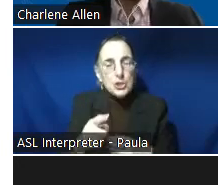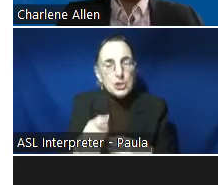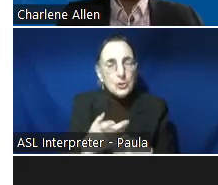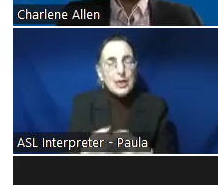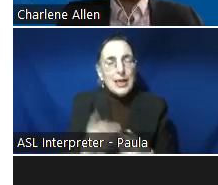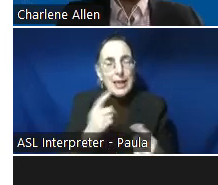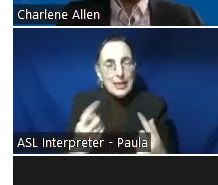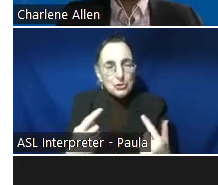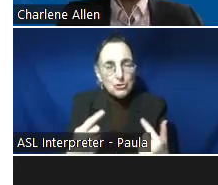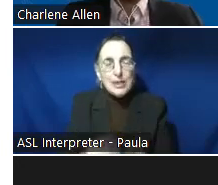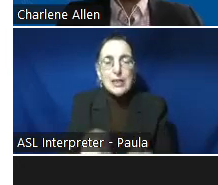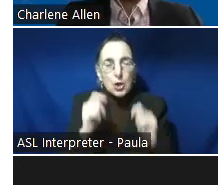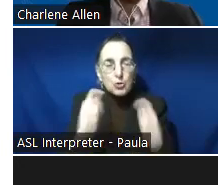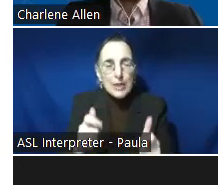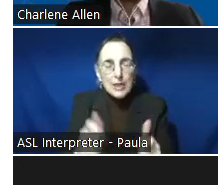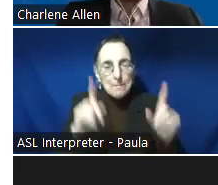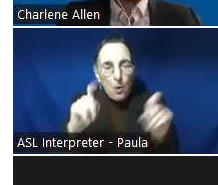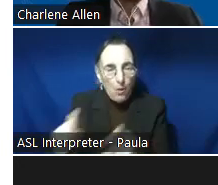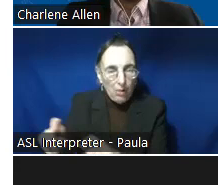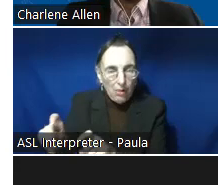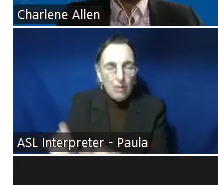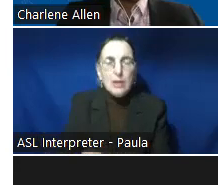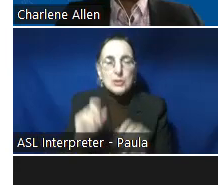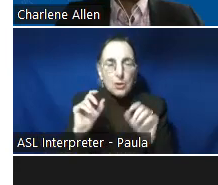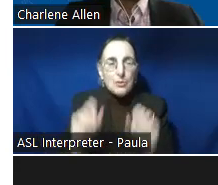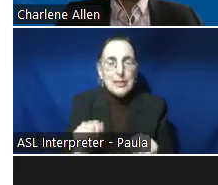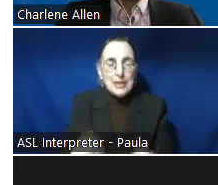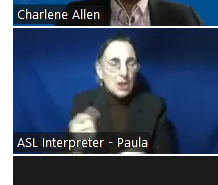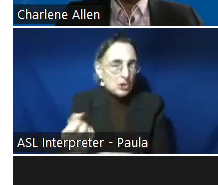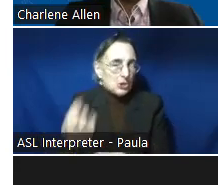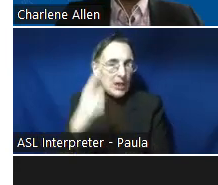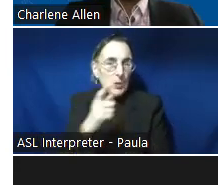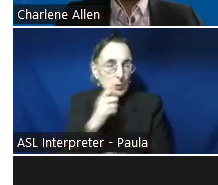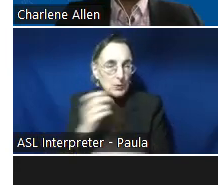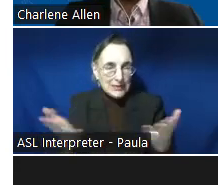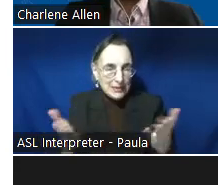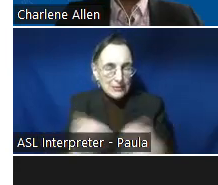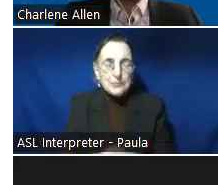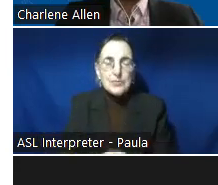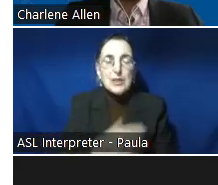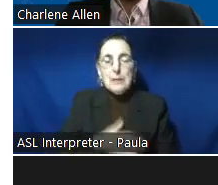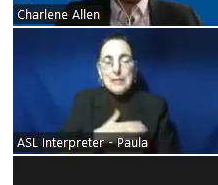understand who has joined us today. Please let us know what types of partnerships you